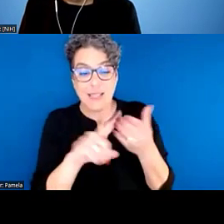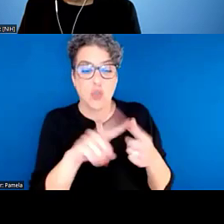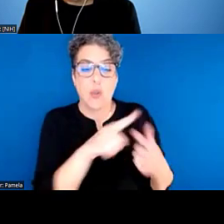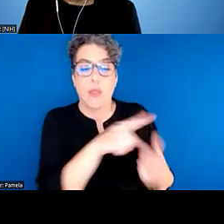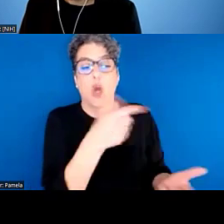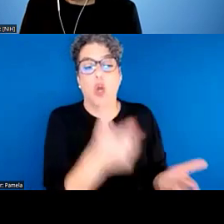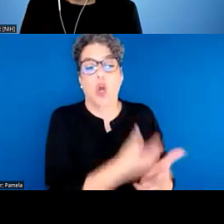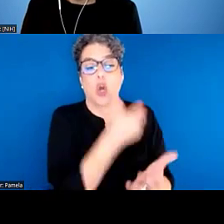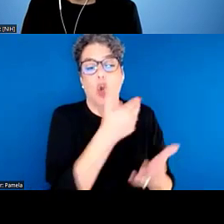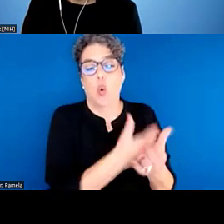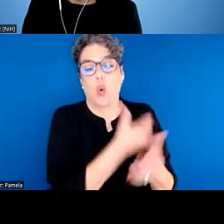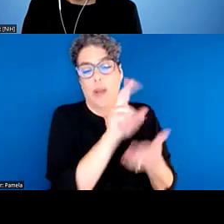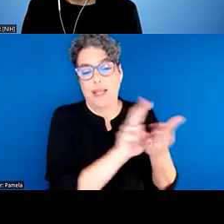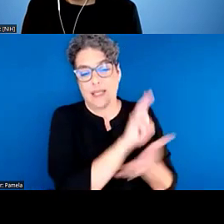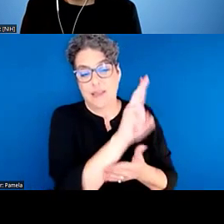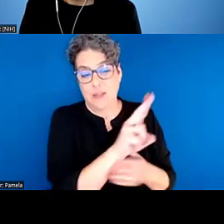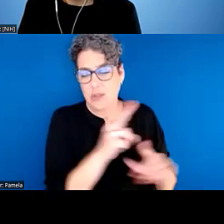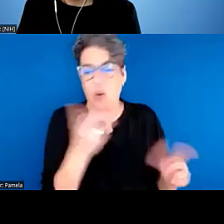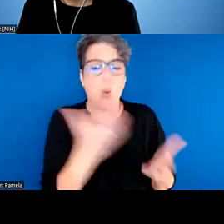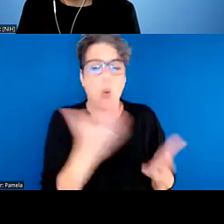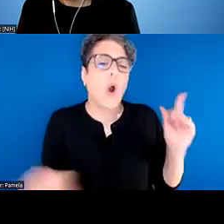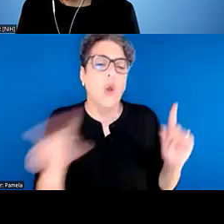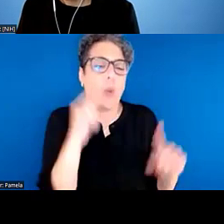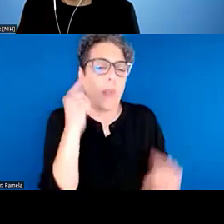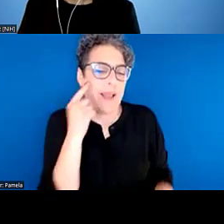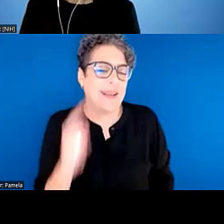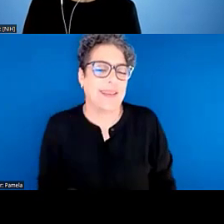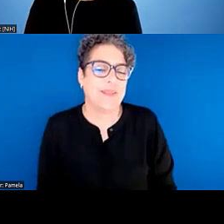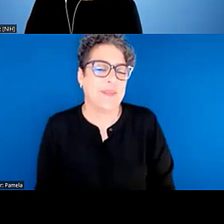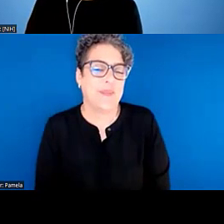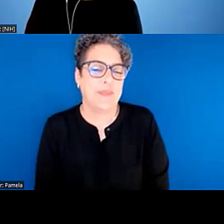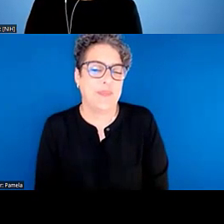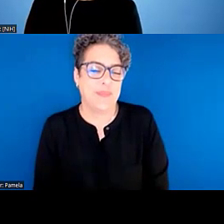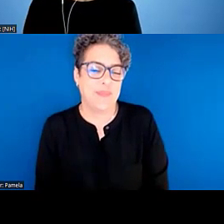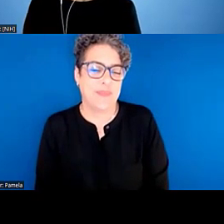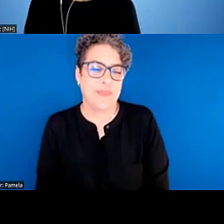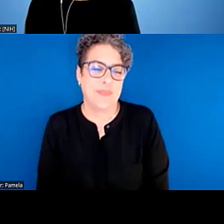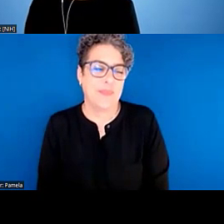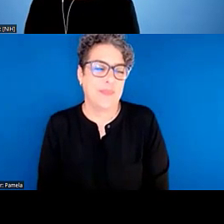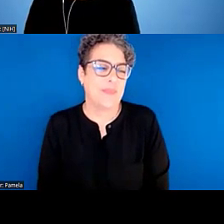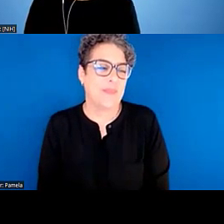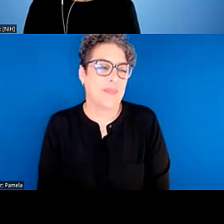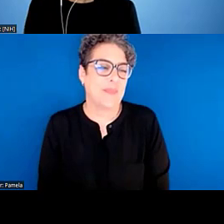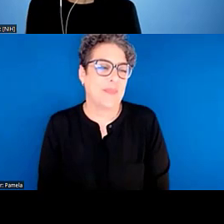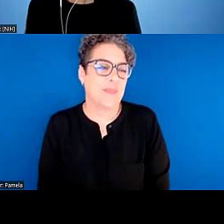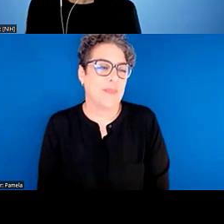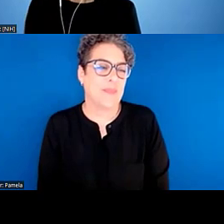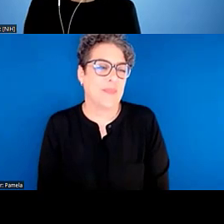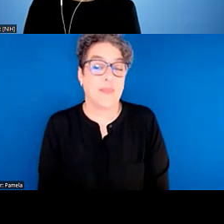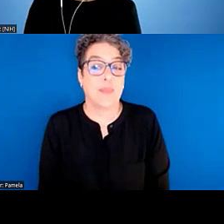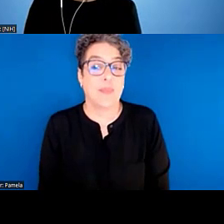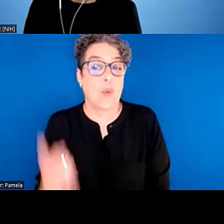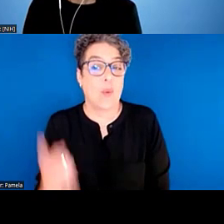What do you guys think? Elyse Sullivan: Let's see. So we've got one hand that David Hudson.